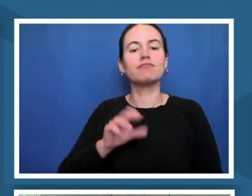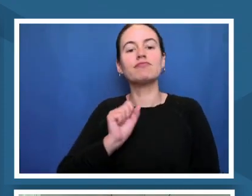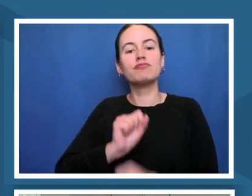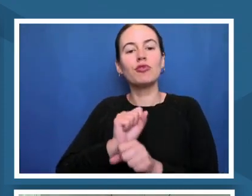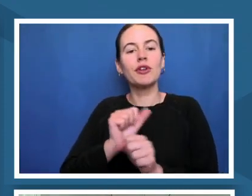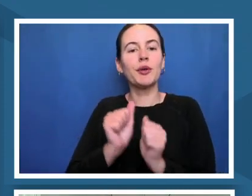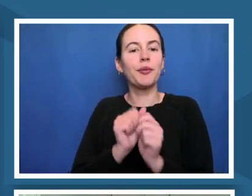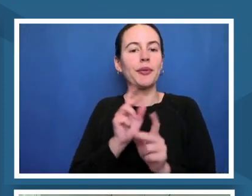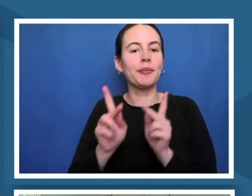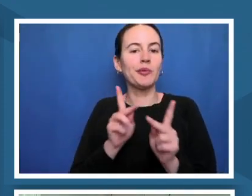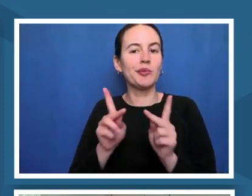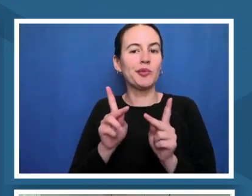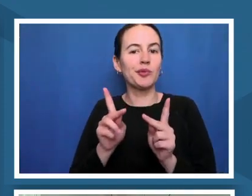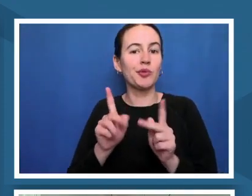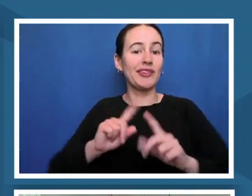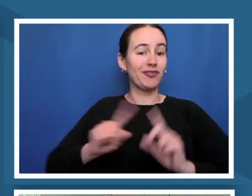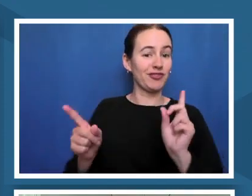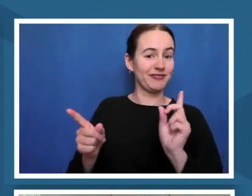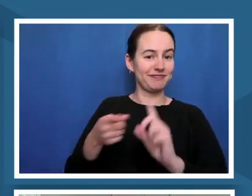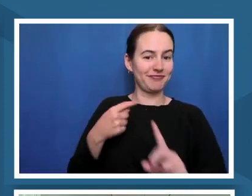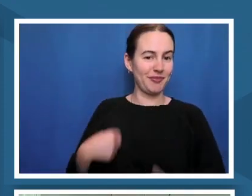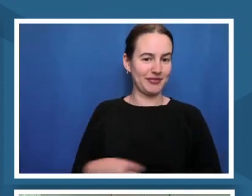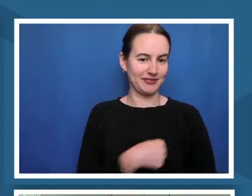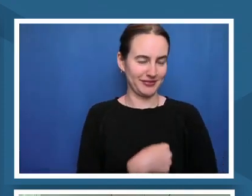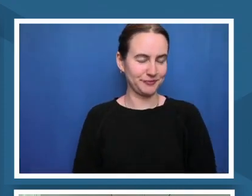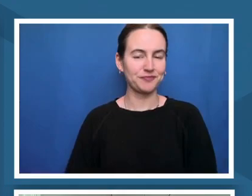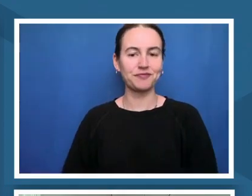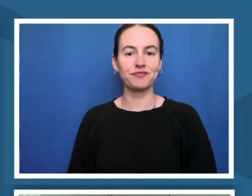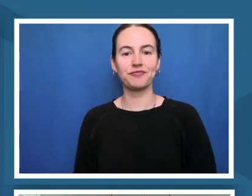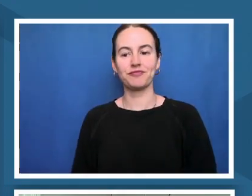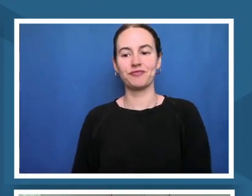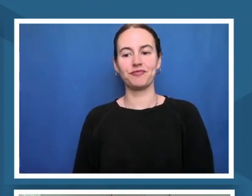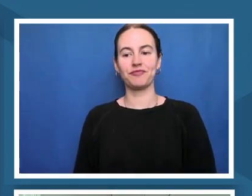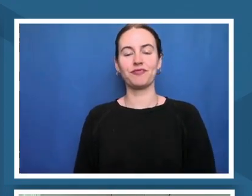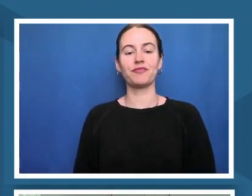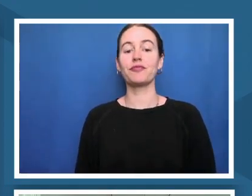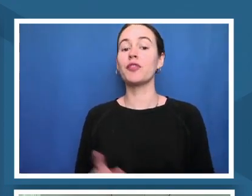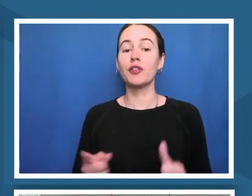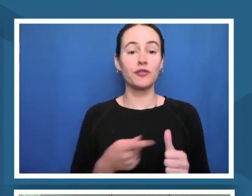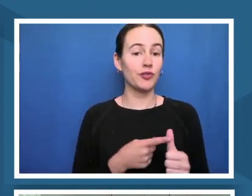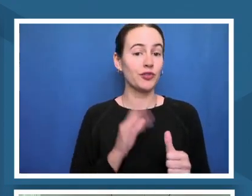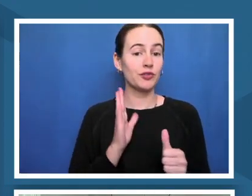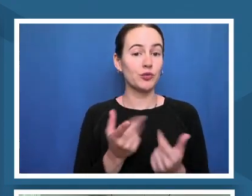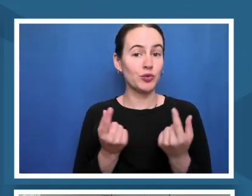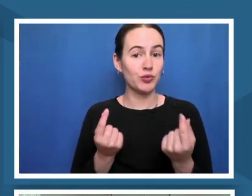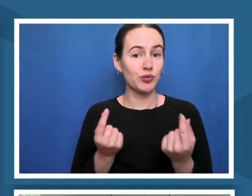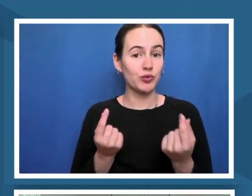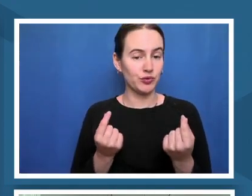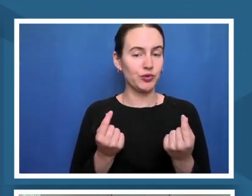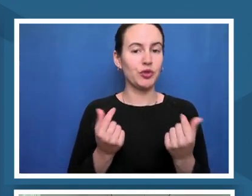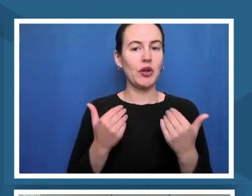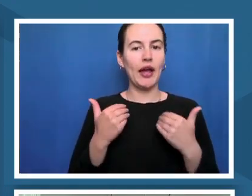us and to begin with we're going to move through